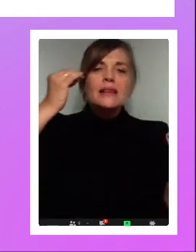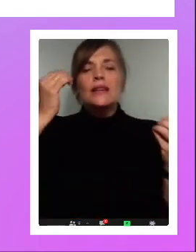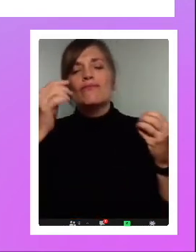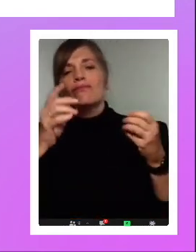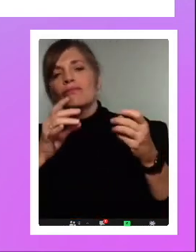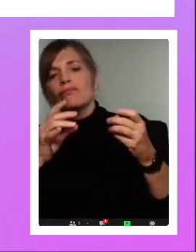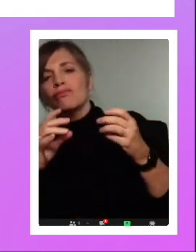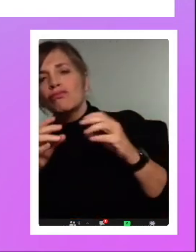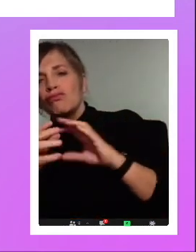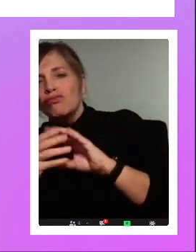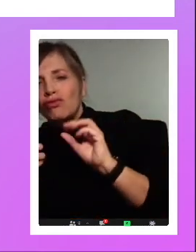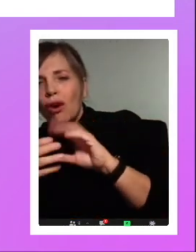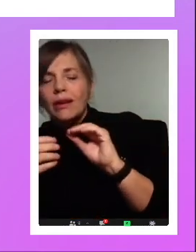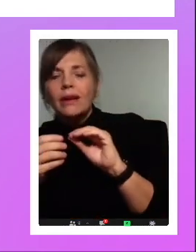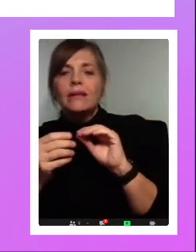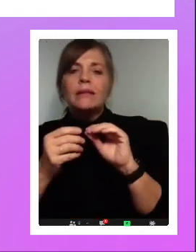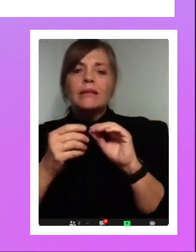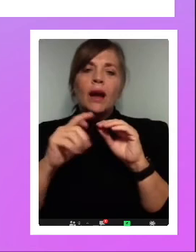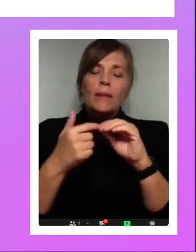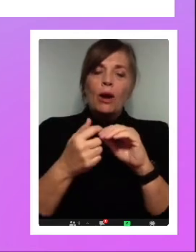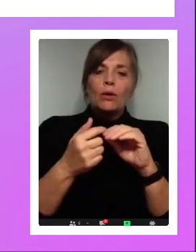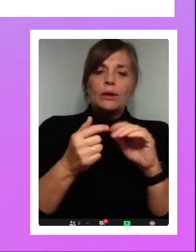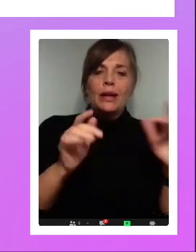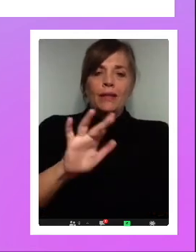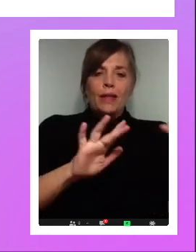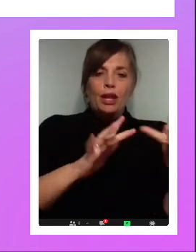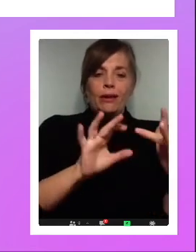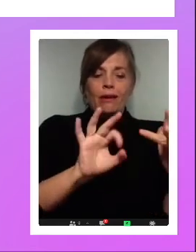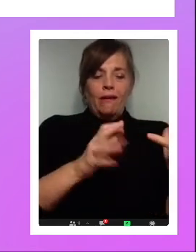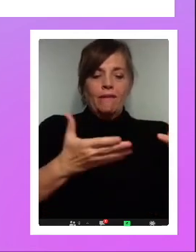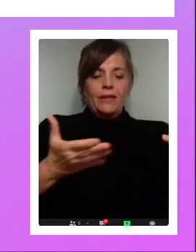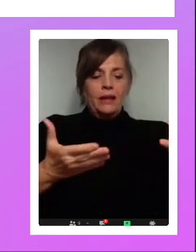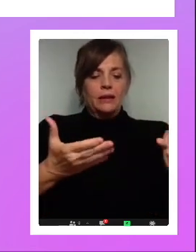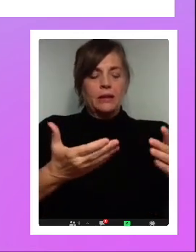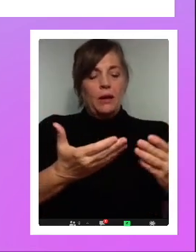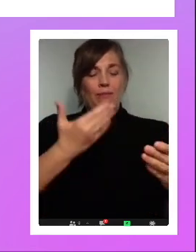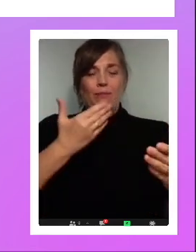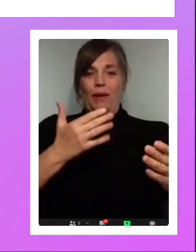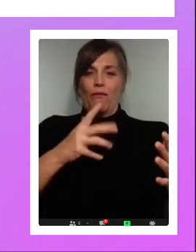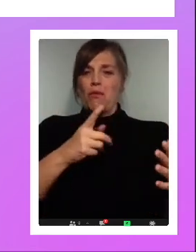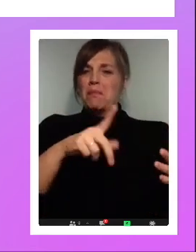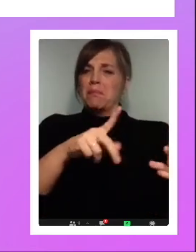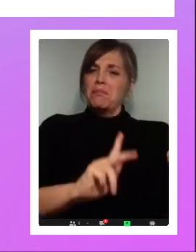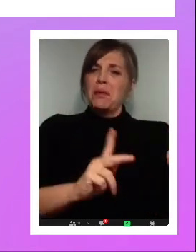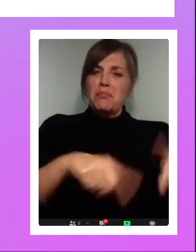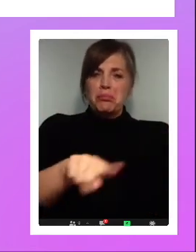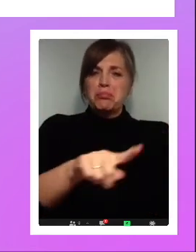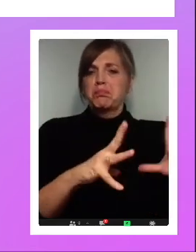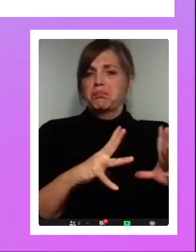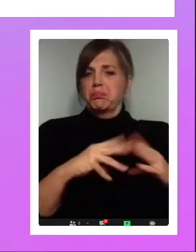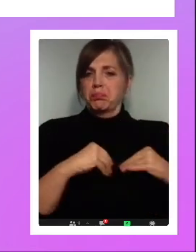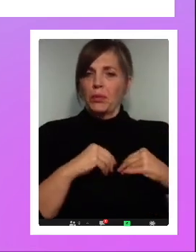before that term was adopted. Probably I would say process as much as 15 years ago